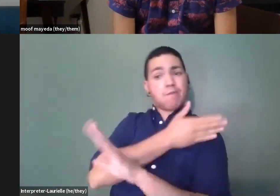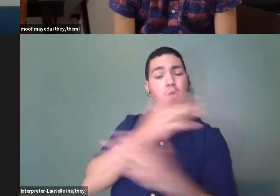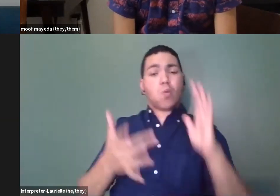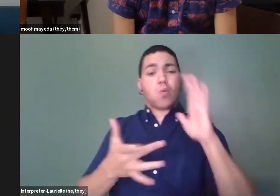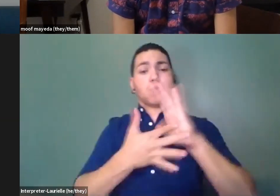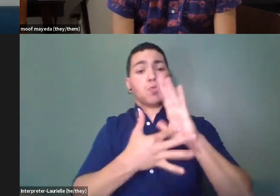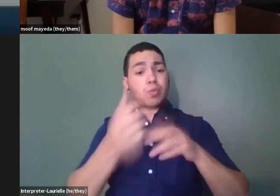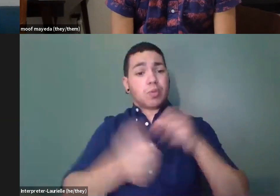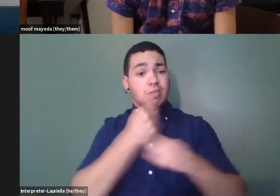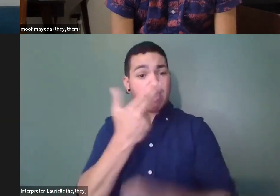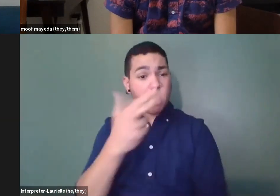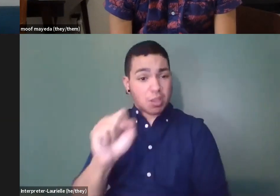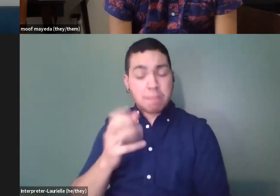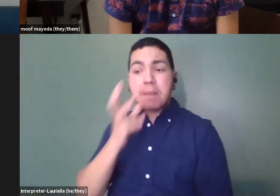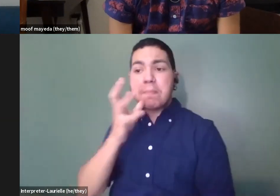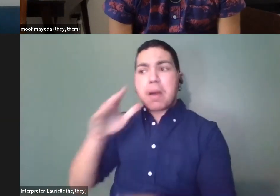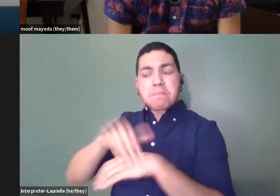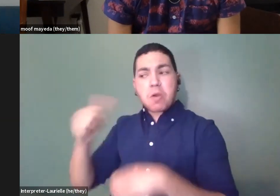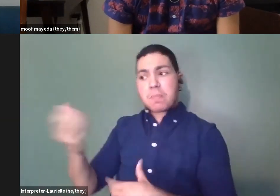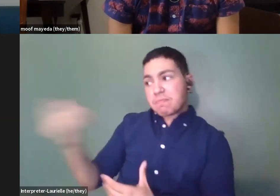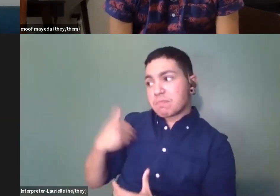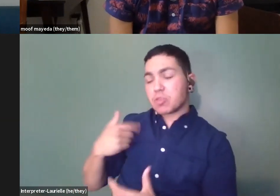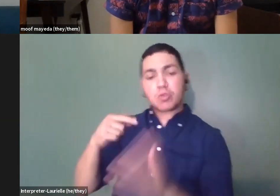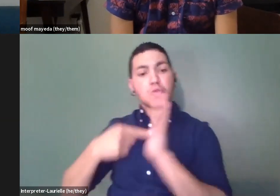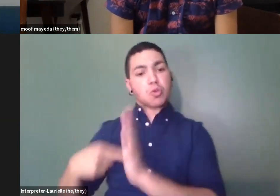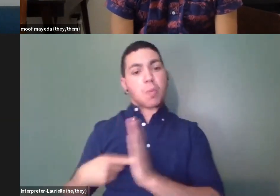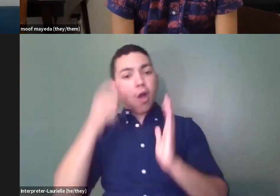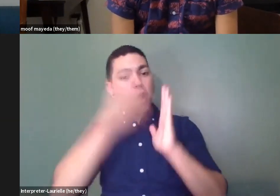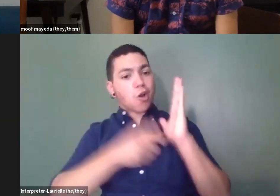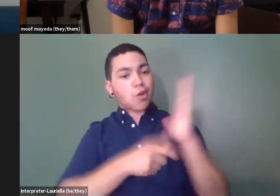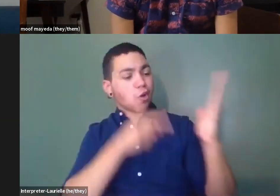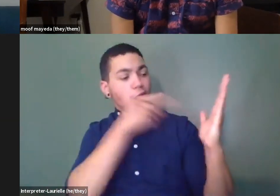I want other transgender students in Oregon to know they're not alone.